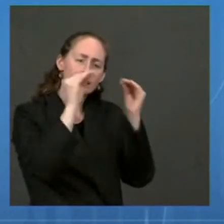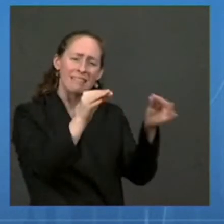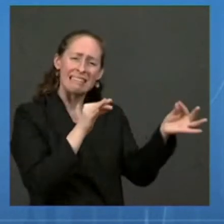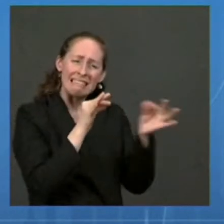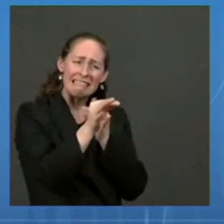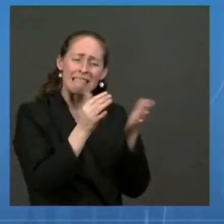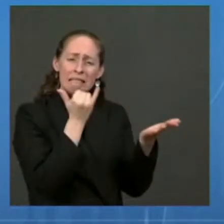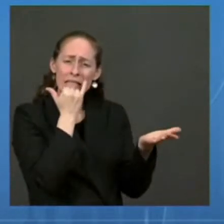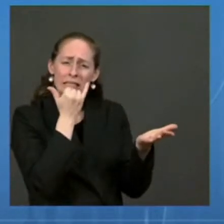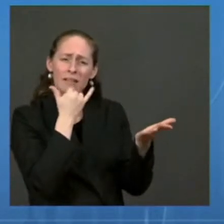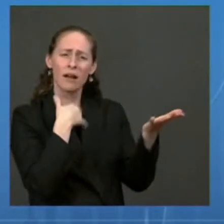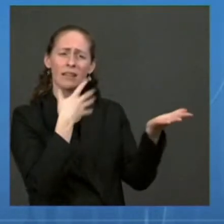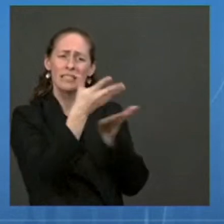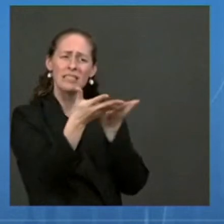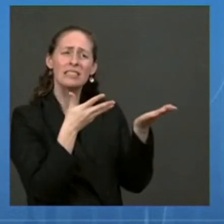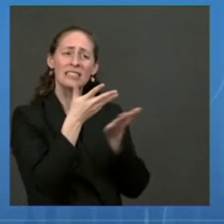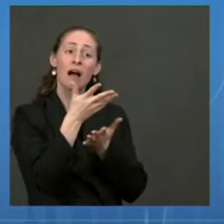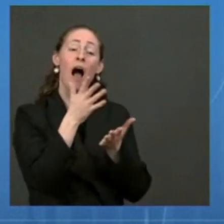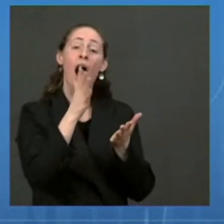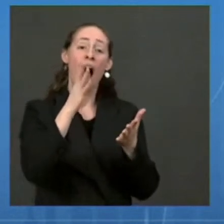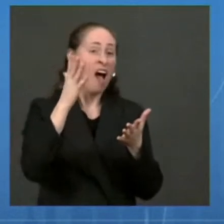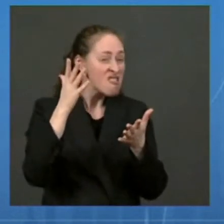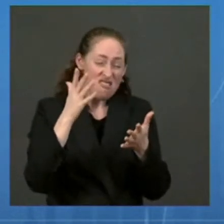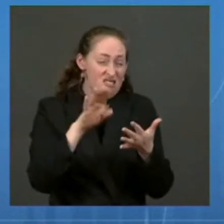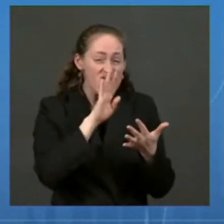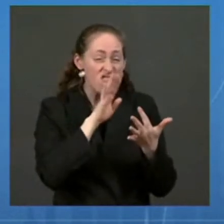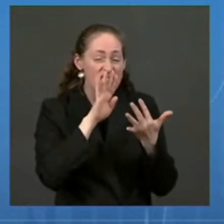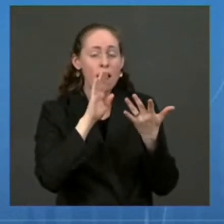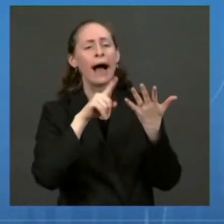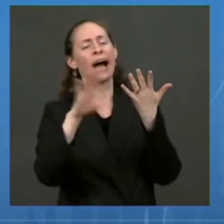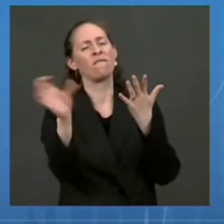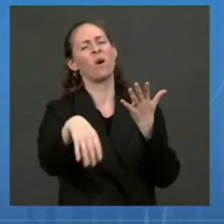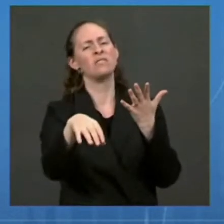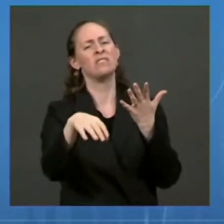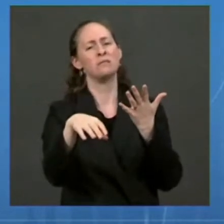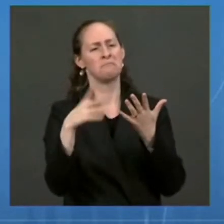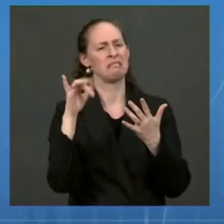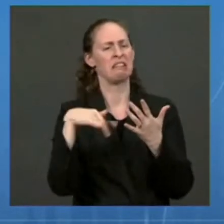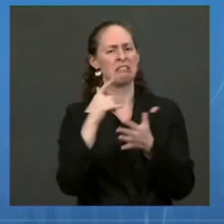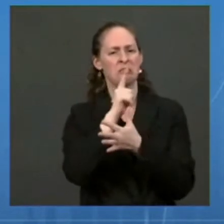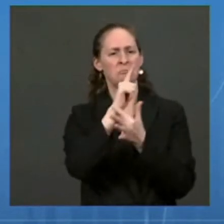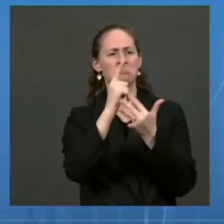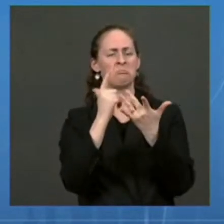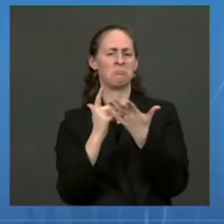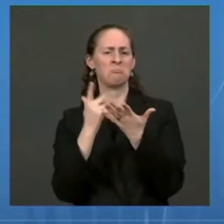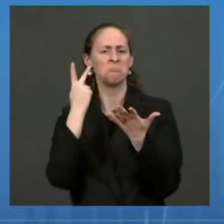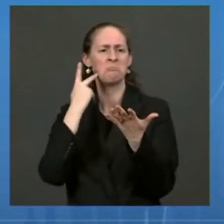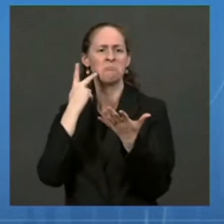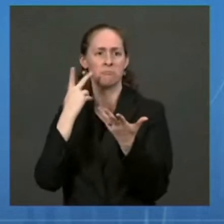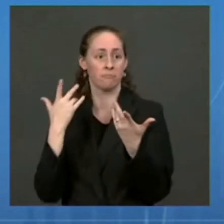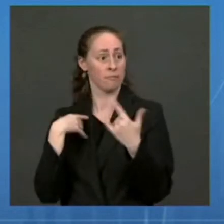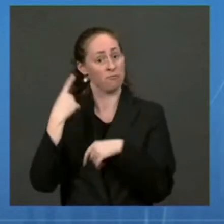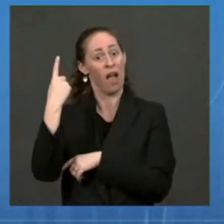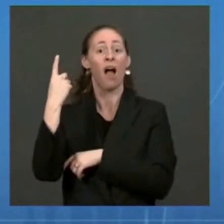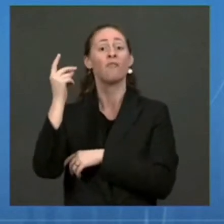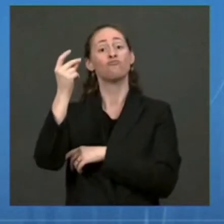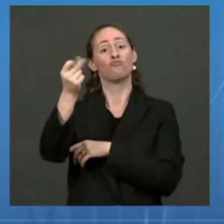IN COMPLIANCE, THOSE EMPLOYEES